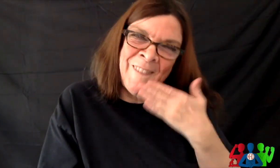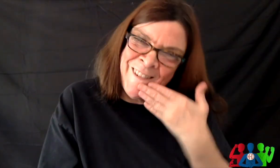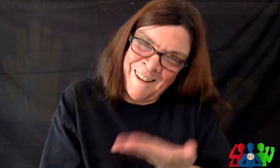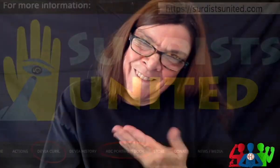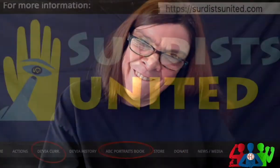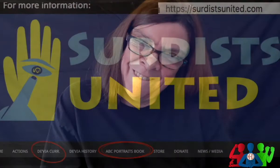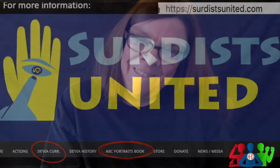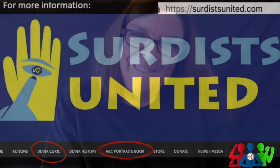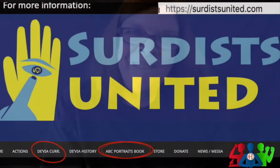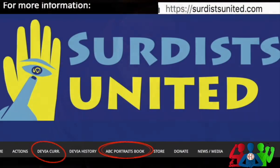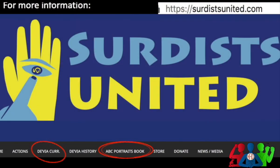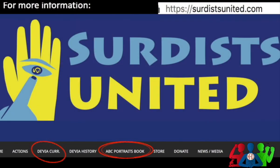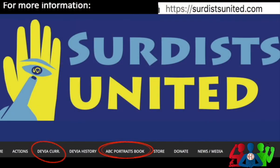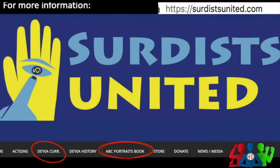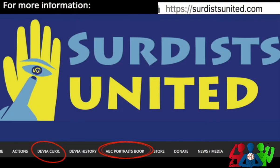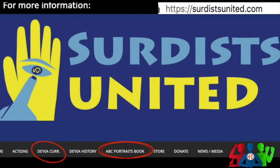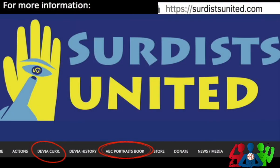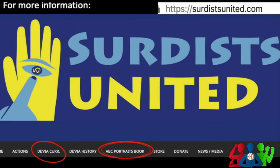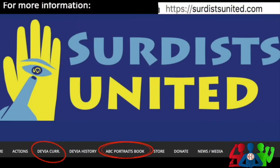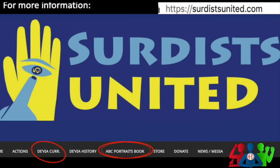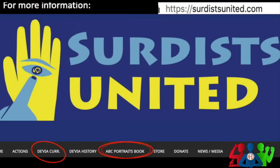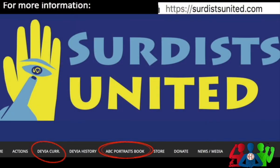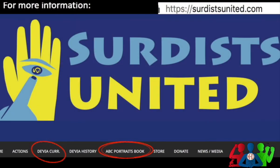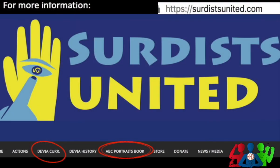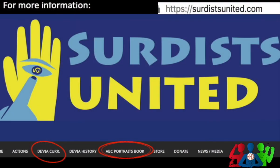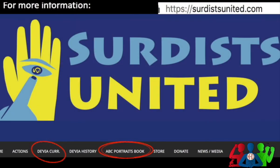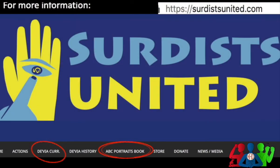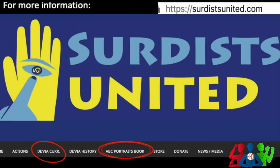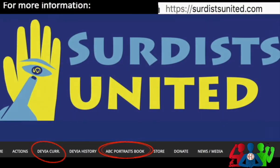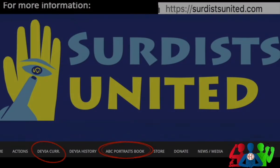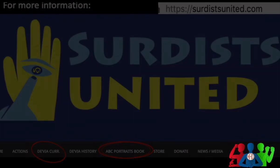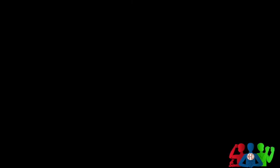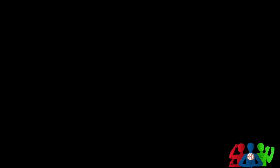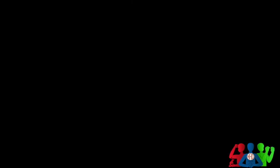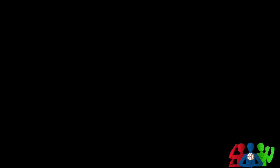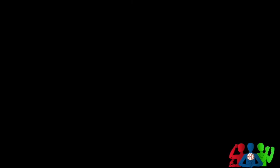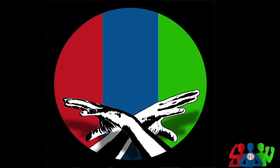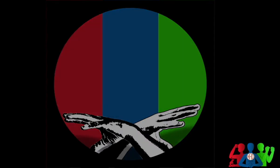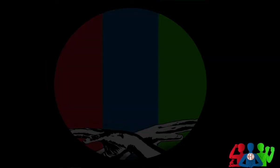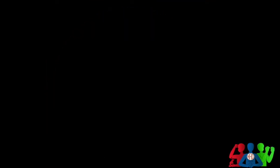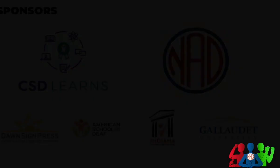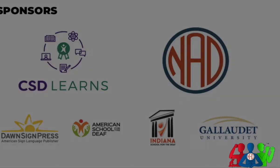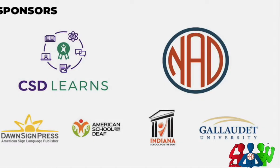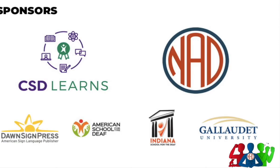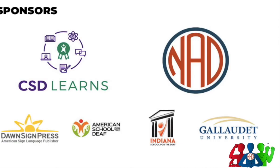Devia Curricula for our children. Thank you.